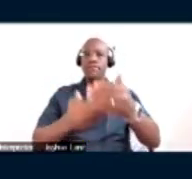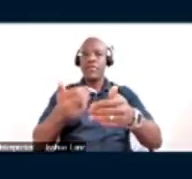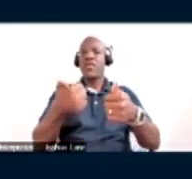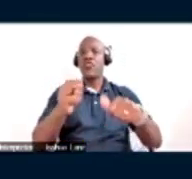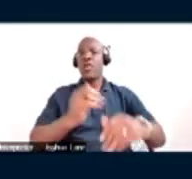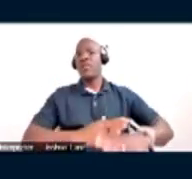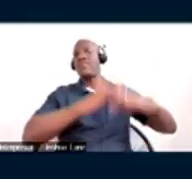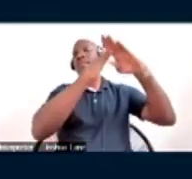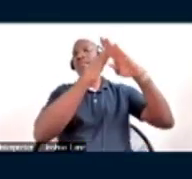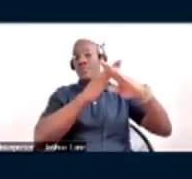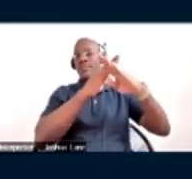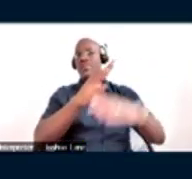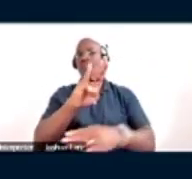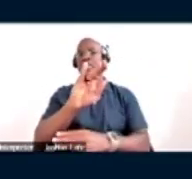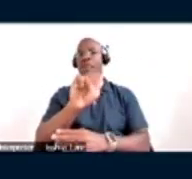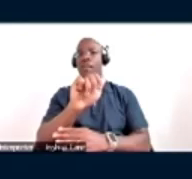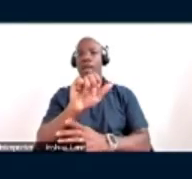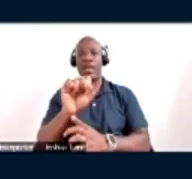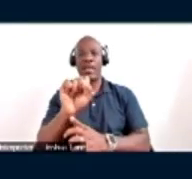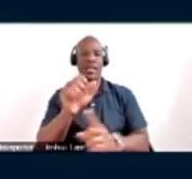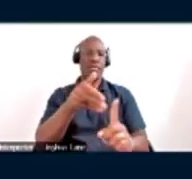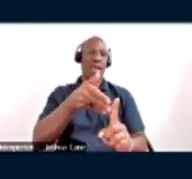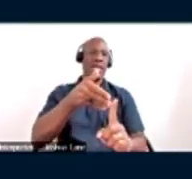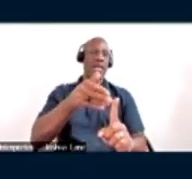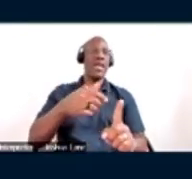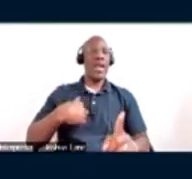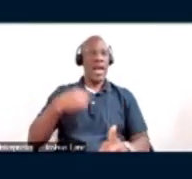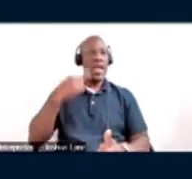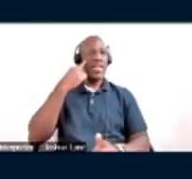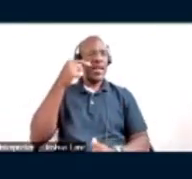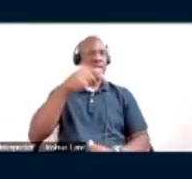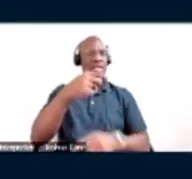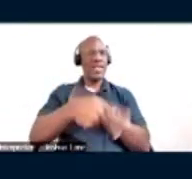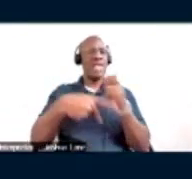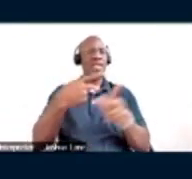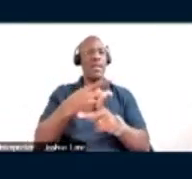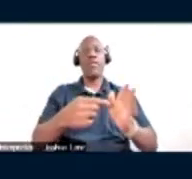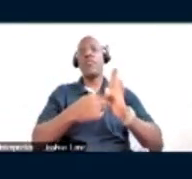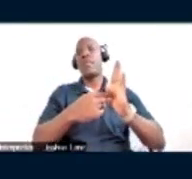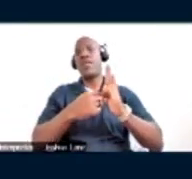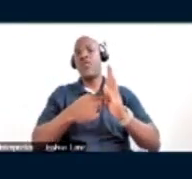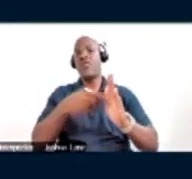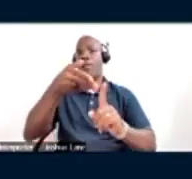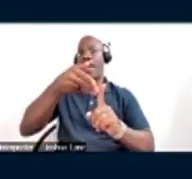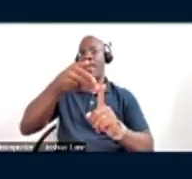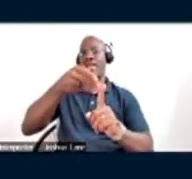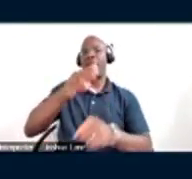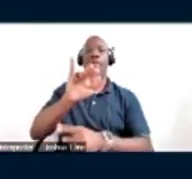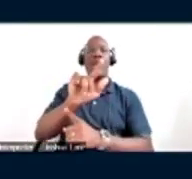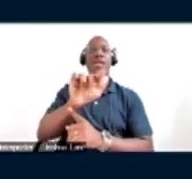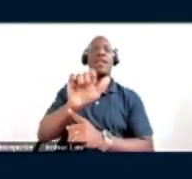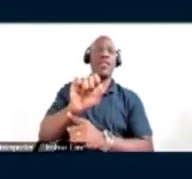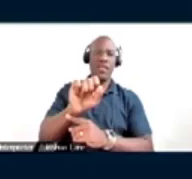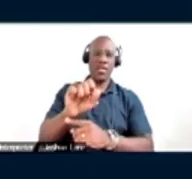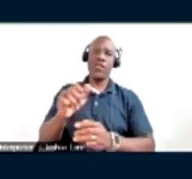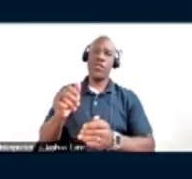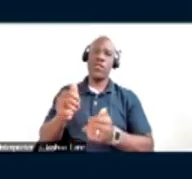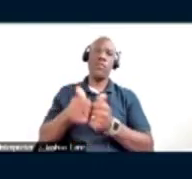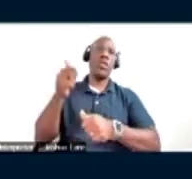I think, I think this sort of reputational bias is the most significant, most common kind of bias that we see in Peer Review at NIH.